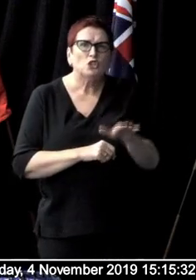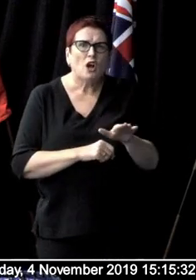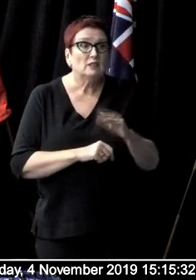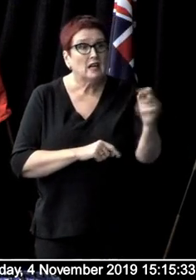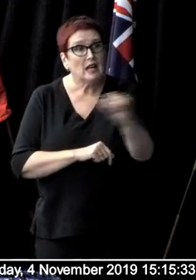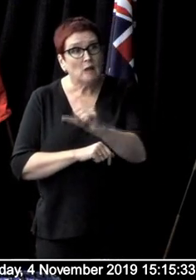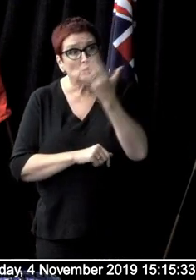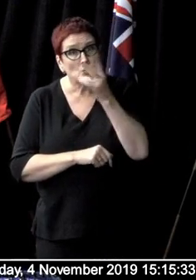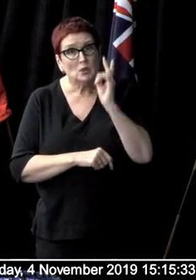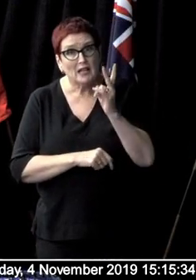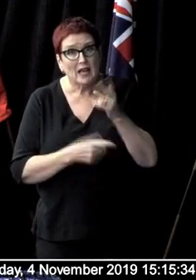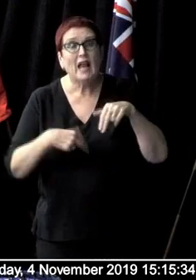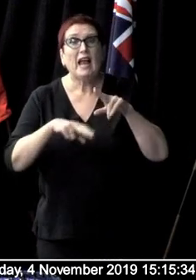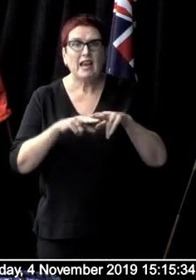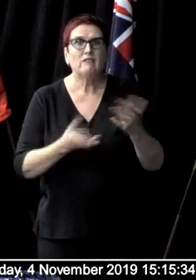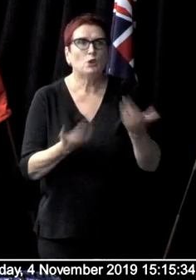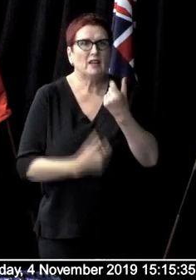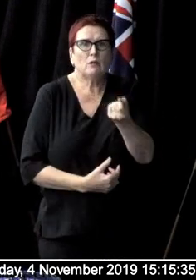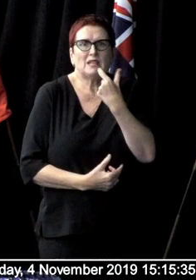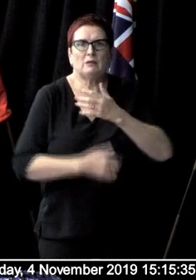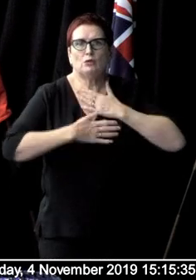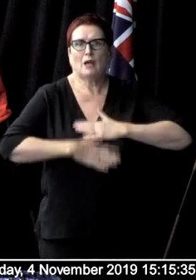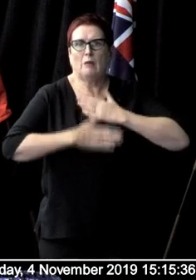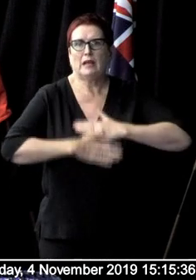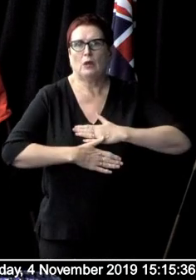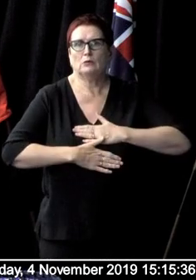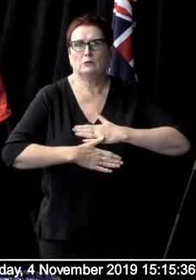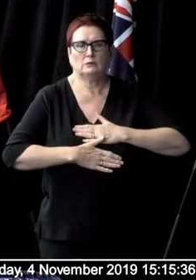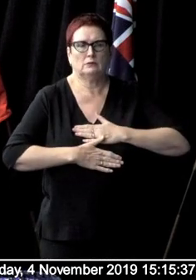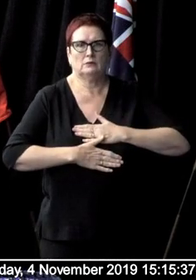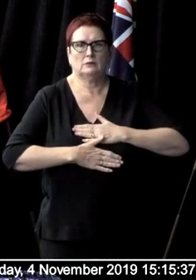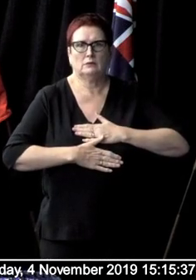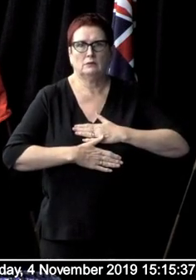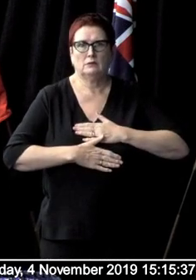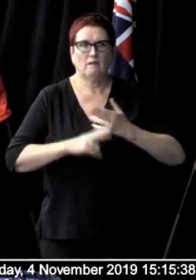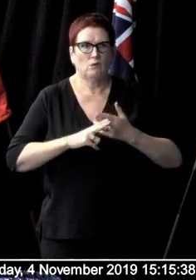if they’re chemically restrained, so placed on medication for the behaviour.